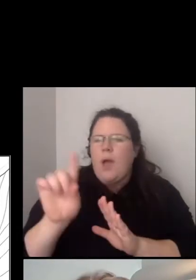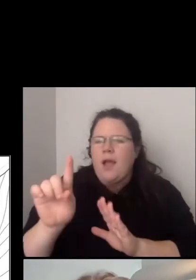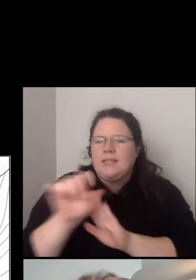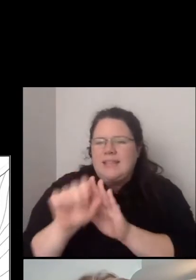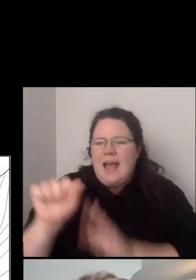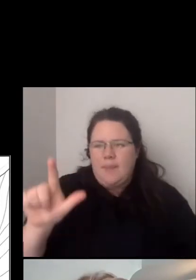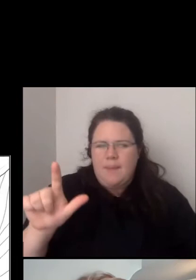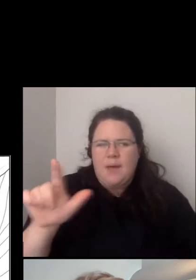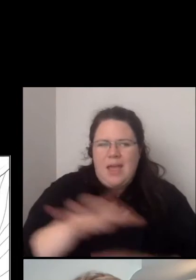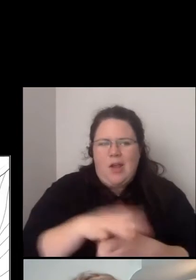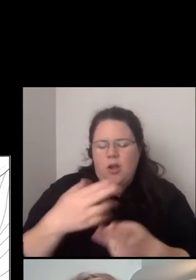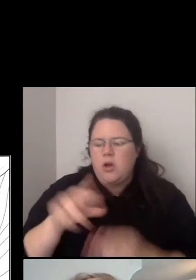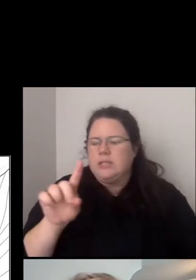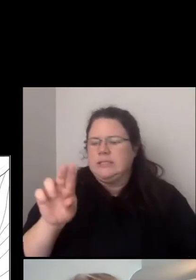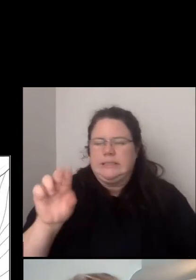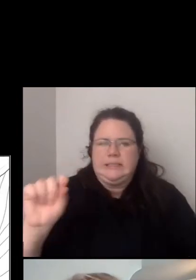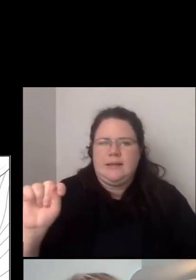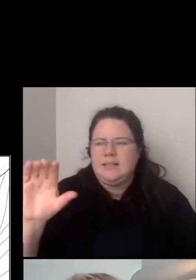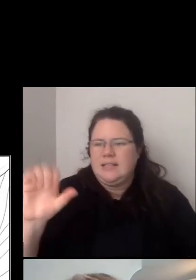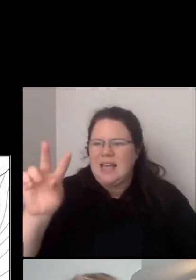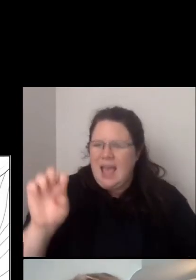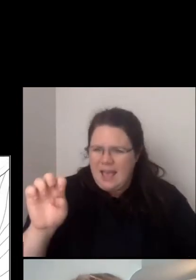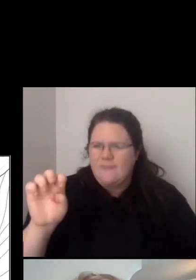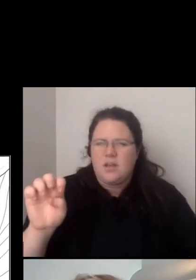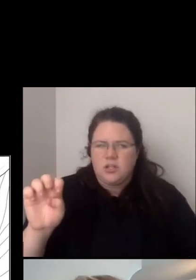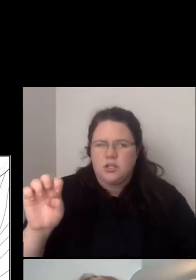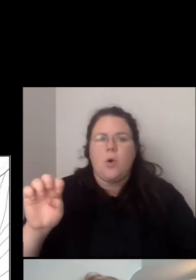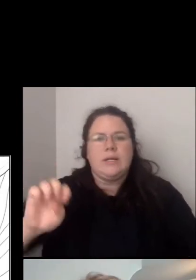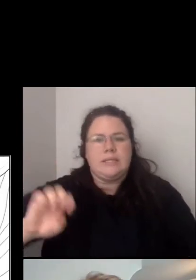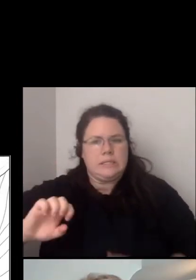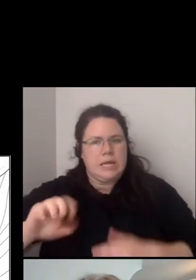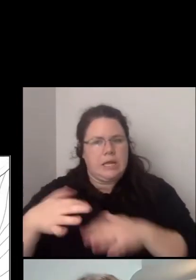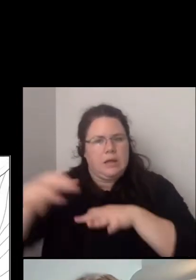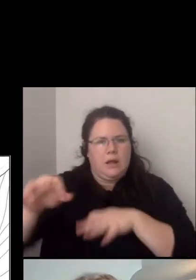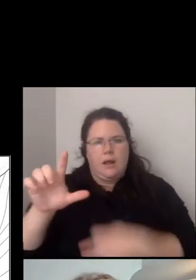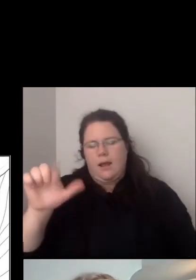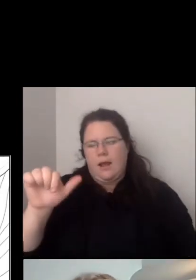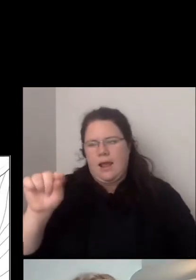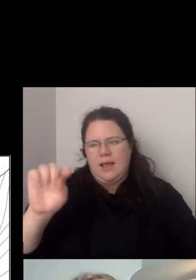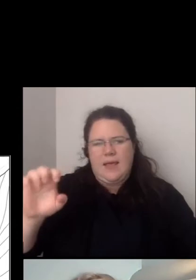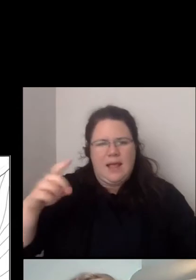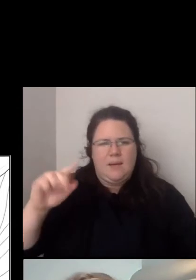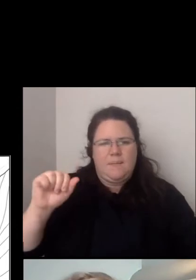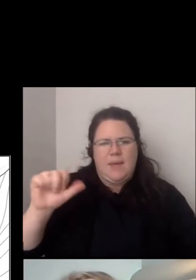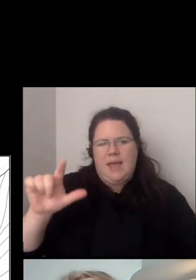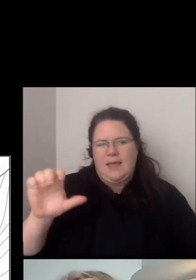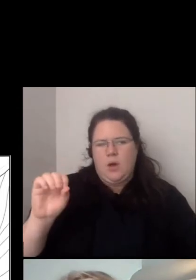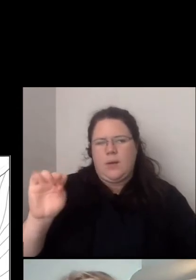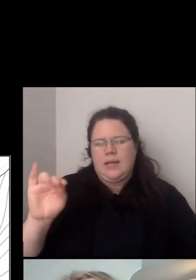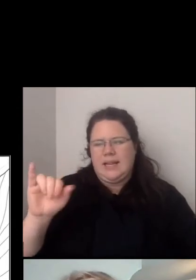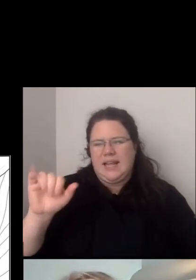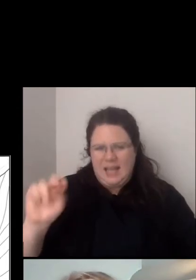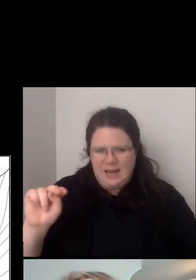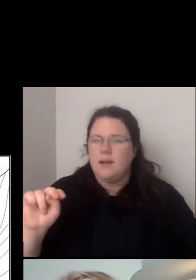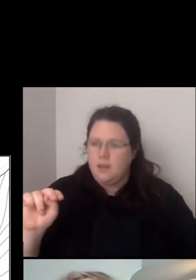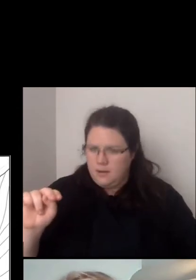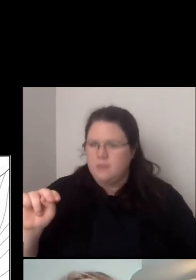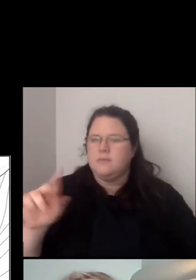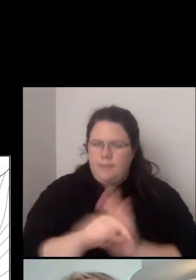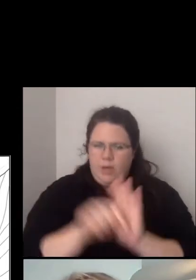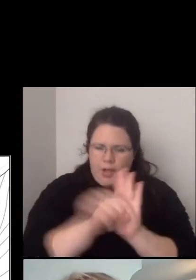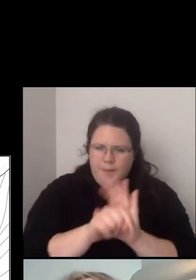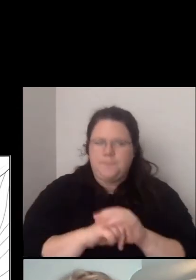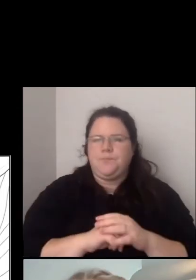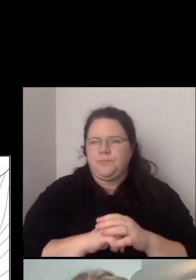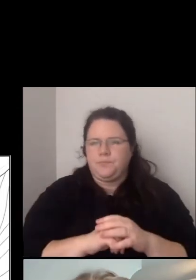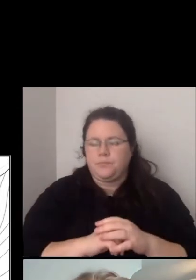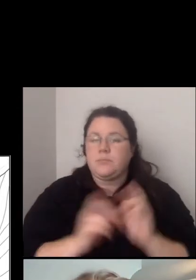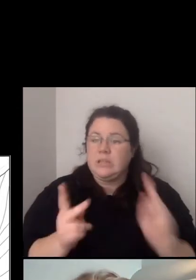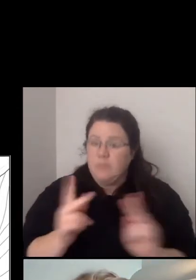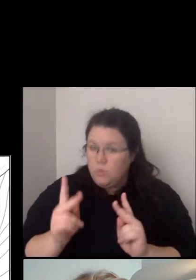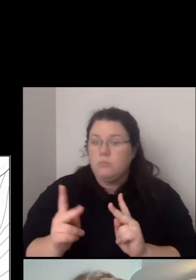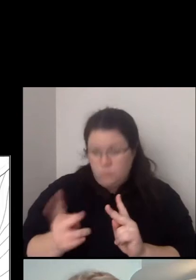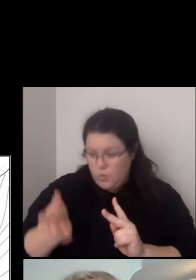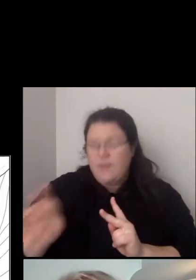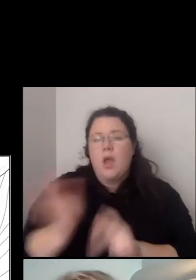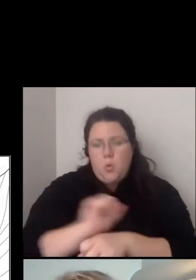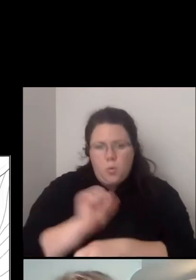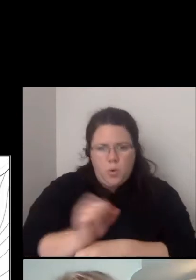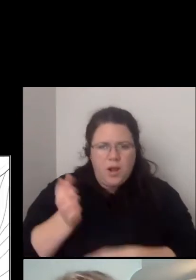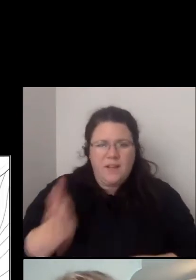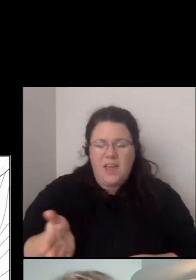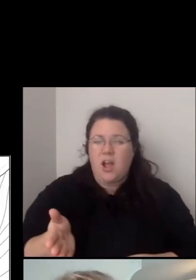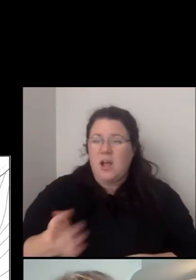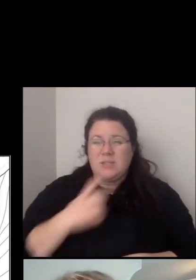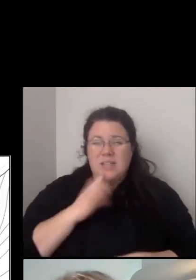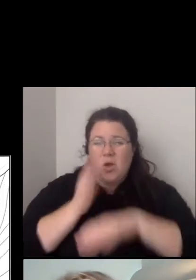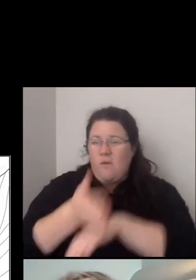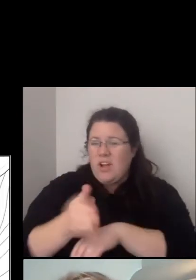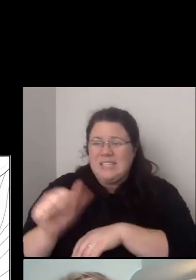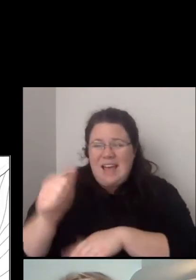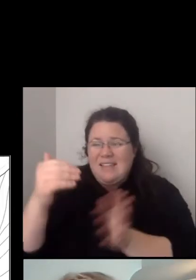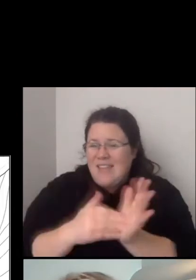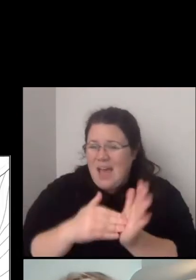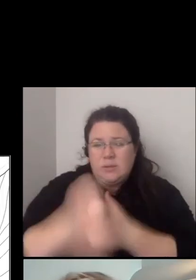This is late Paleo-Indian Period. This is one of the earliest eras of occupation of North America by people, and this is over 10,000 years ago, people are eating grapes.